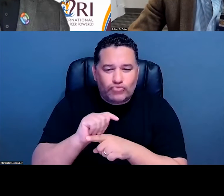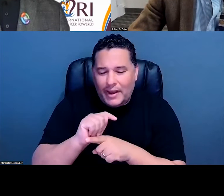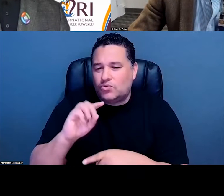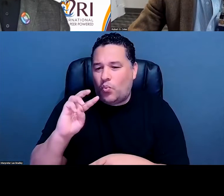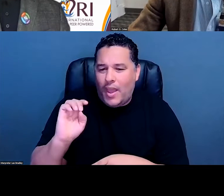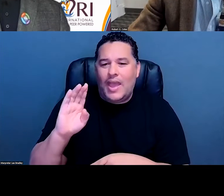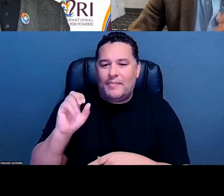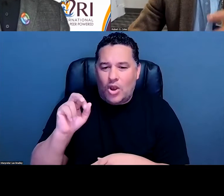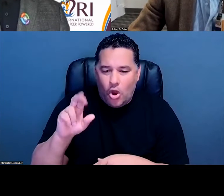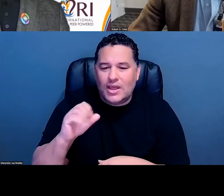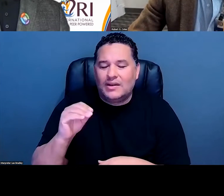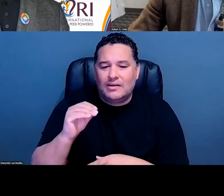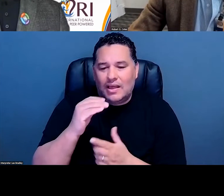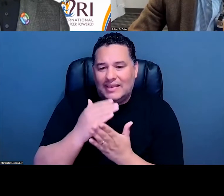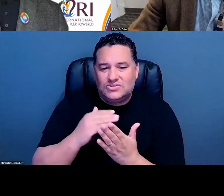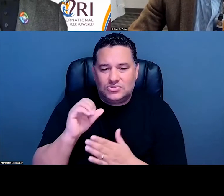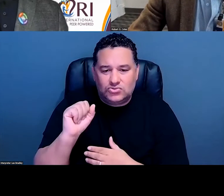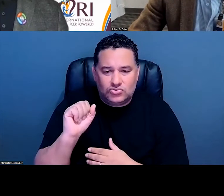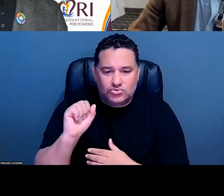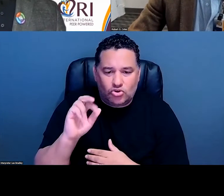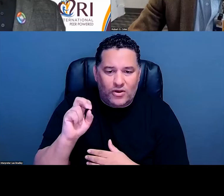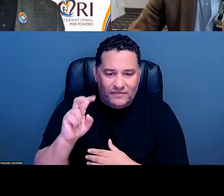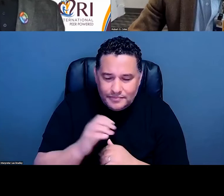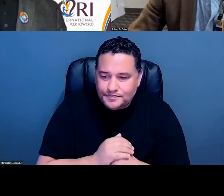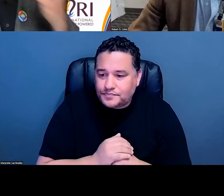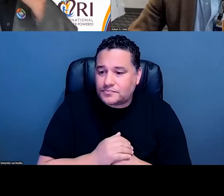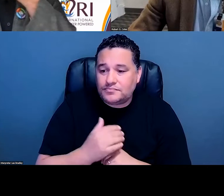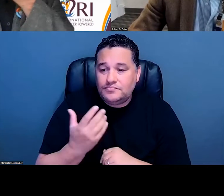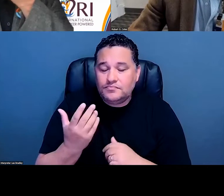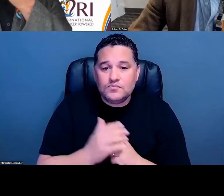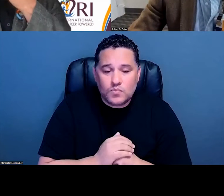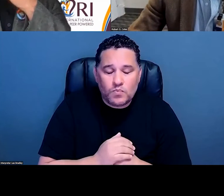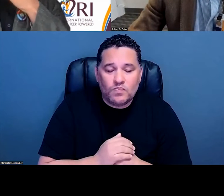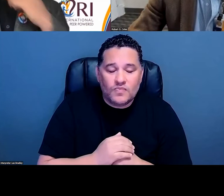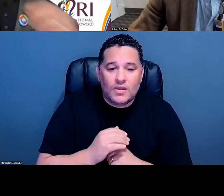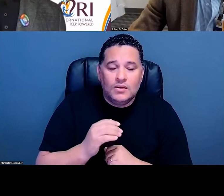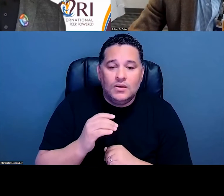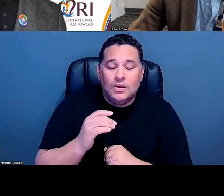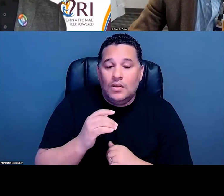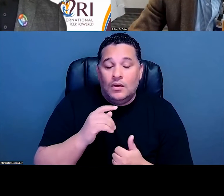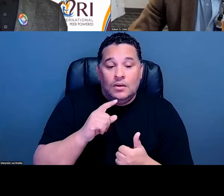CLOSAPINE CENTER OF EXCELLENCE. WE HAVE CONTENT, WEBINARS, ACTIVE LISTSERV